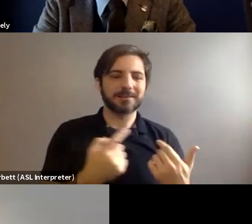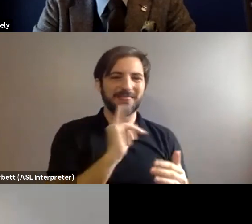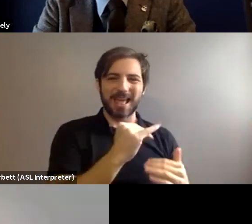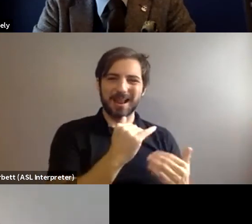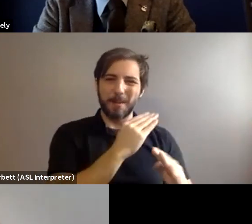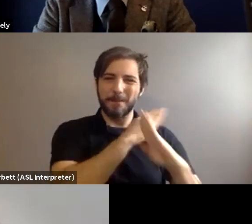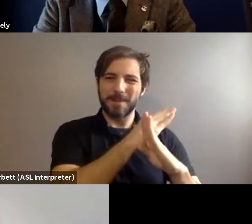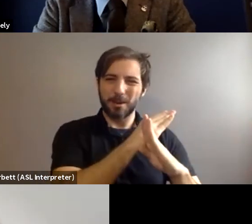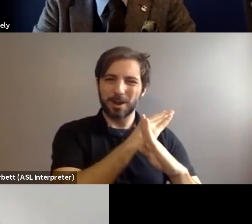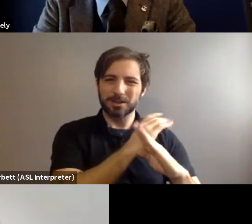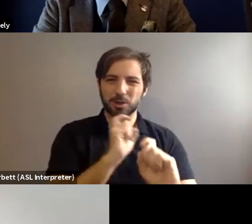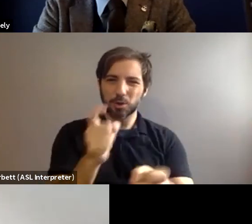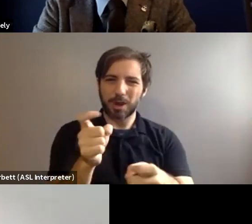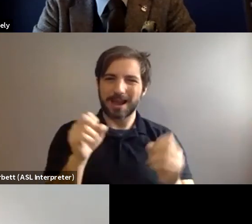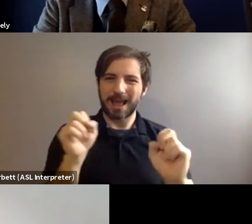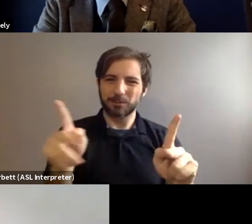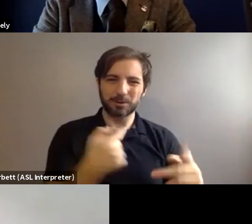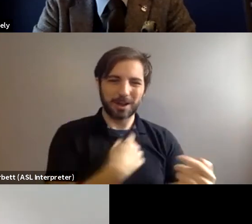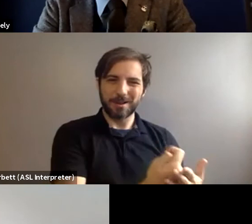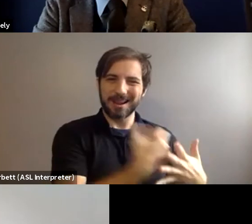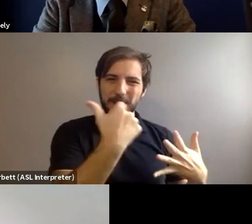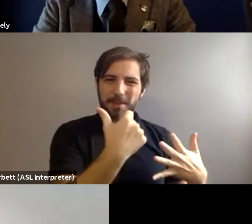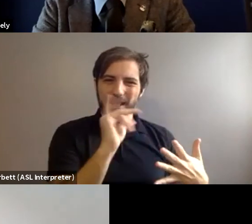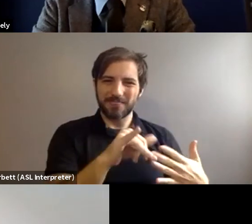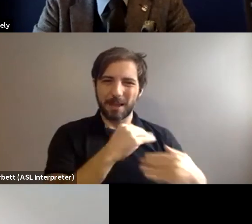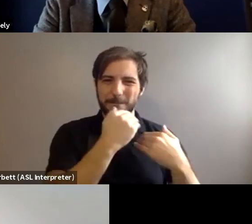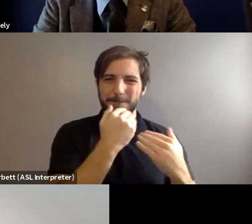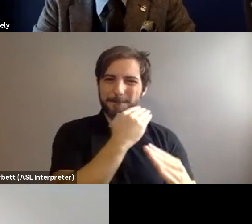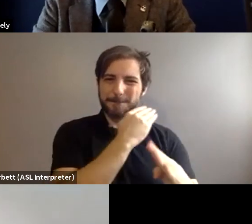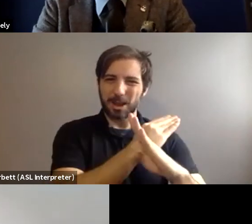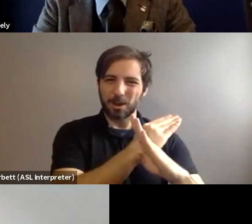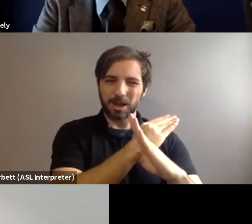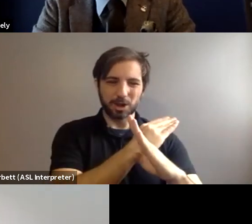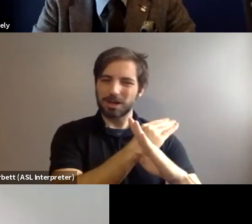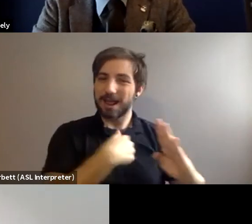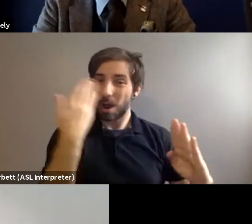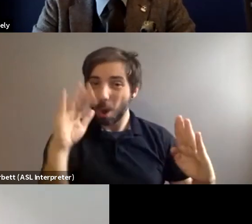of those things where we've just it's always been there and you know now we recognize that